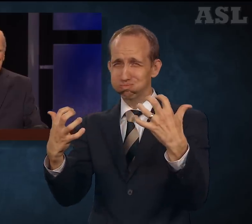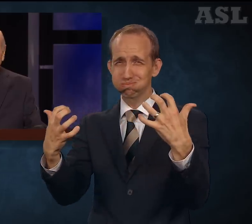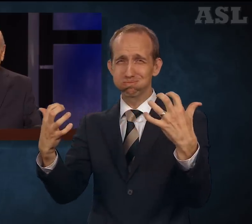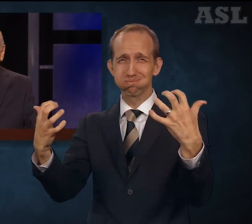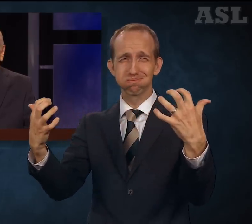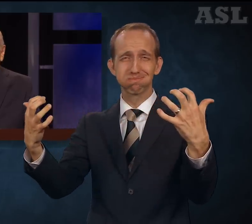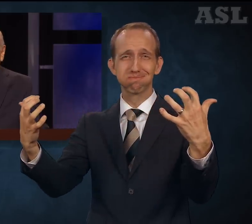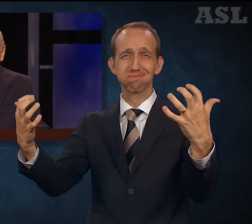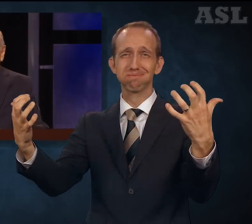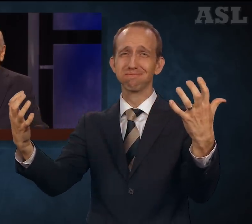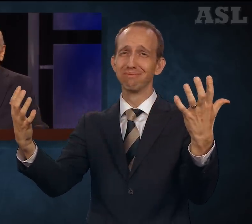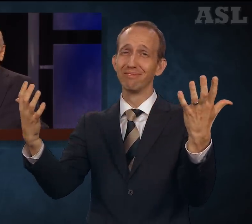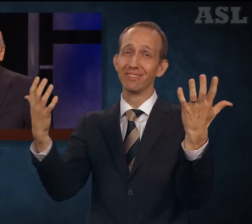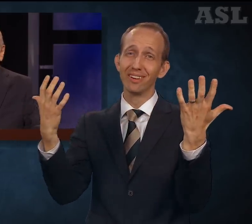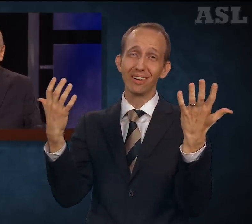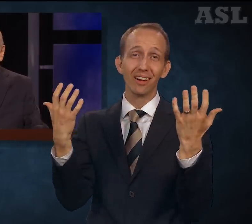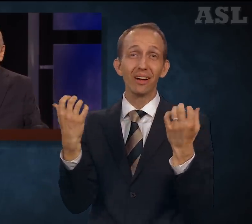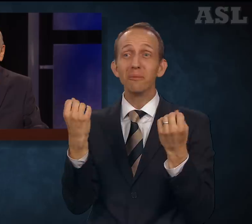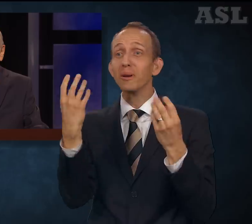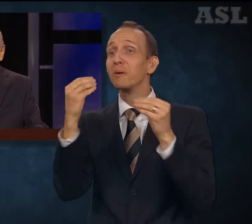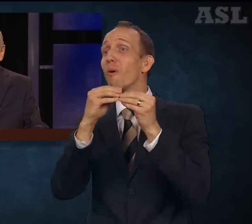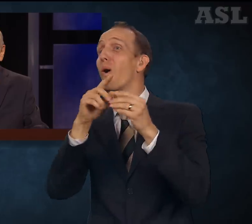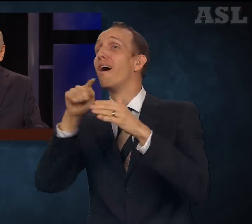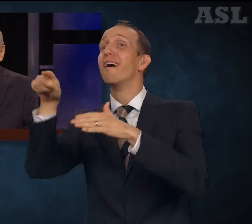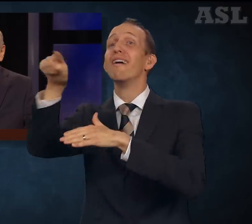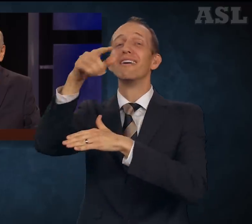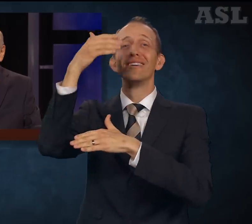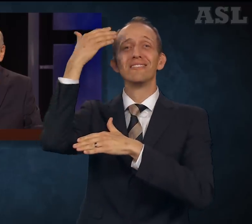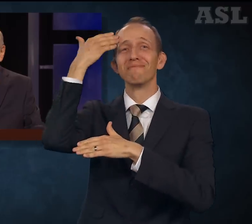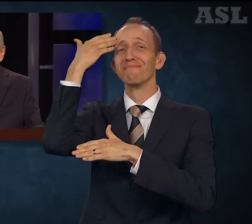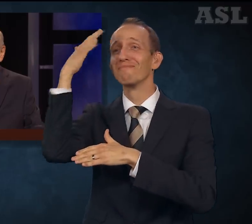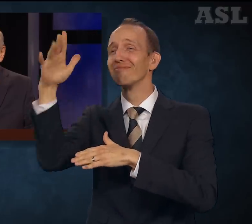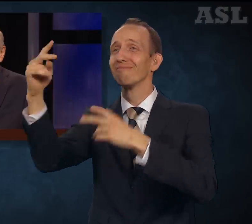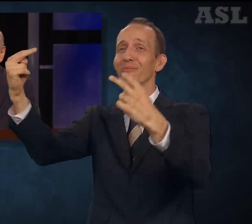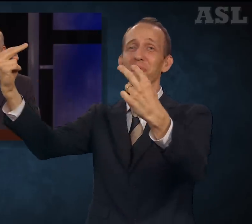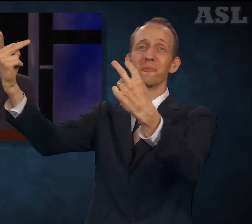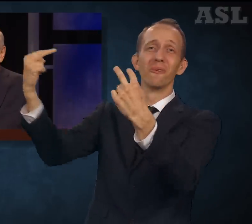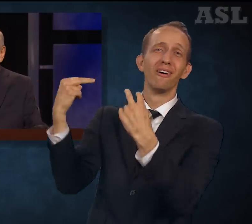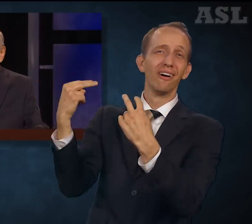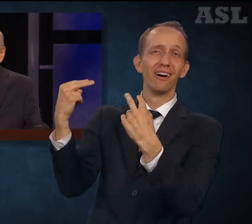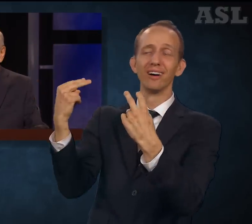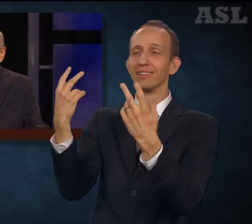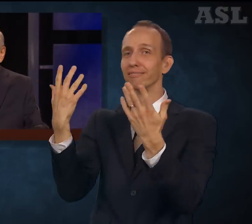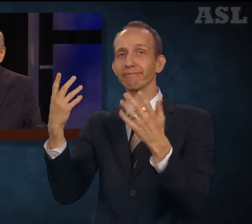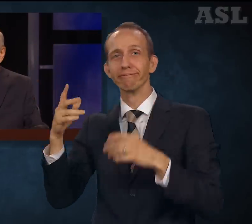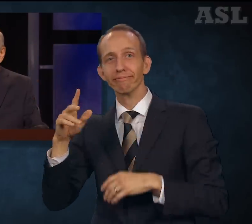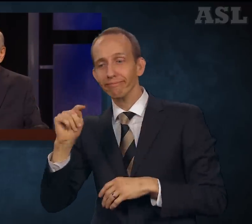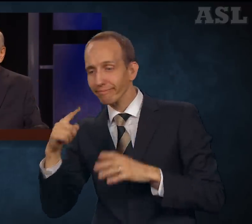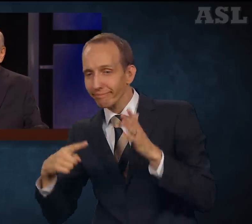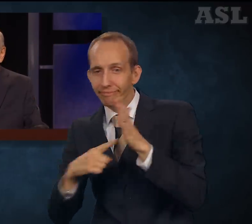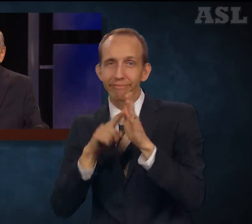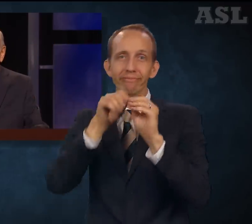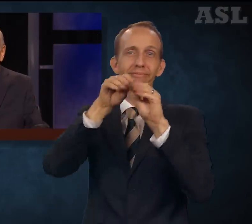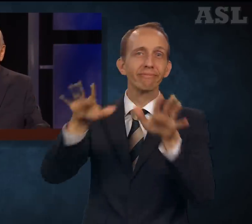JUST 22 THOUSAND OF YOU TONIGHT.